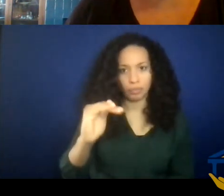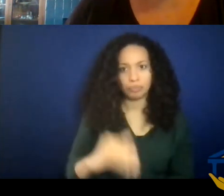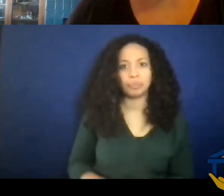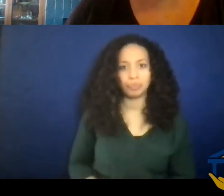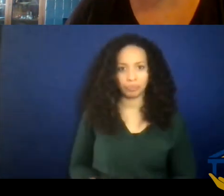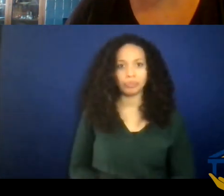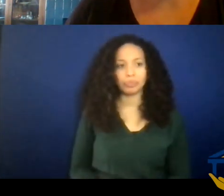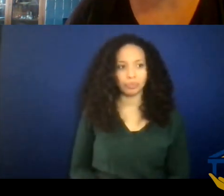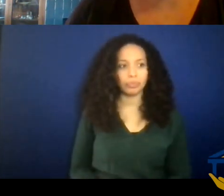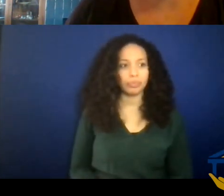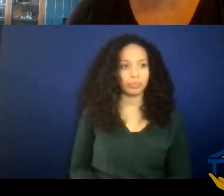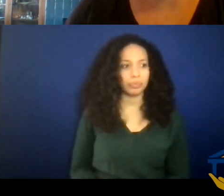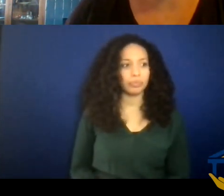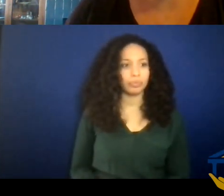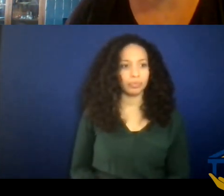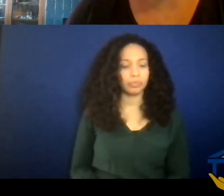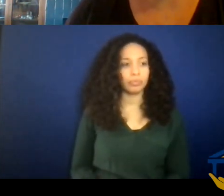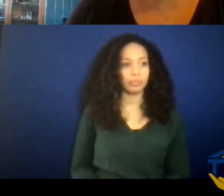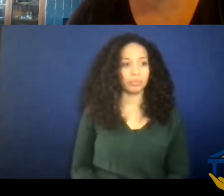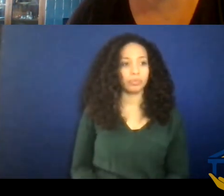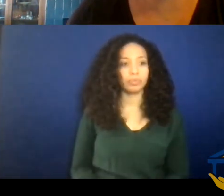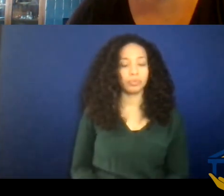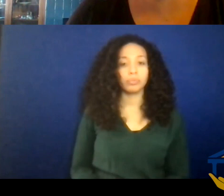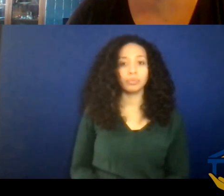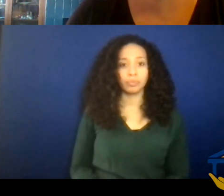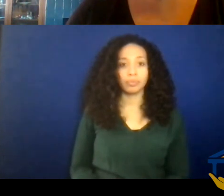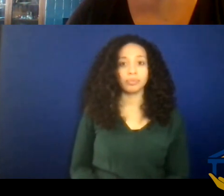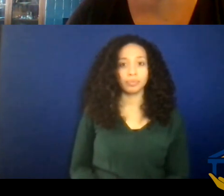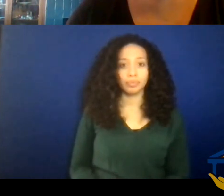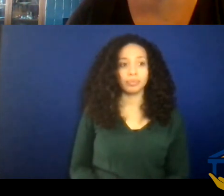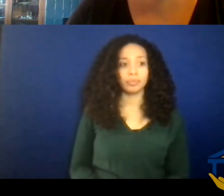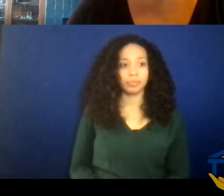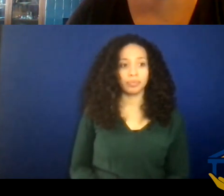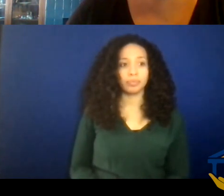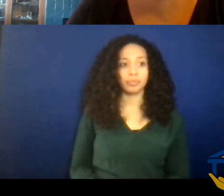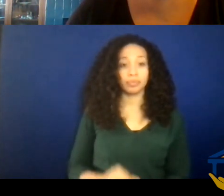When you arrive at an IEP meeting or potentially even before the meeting,